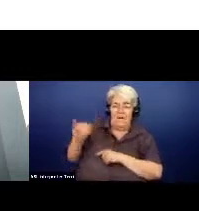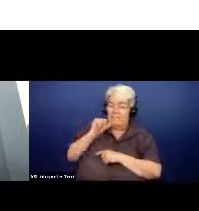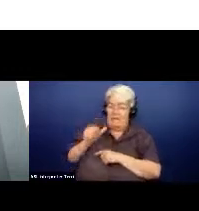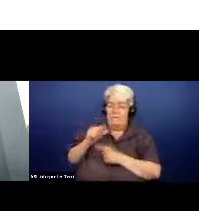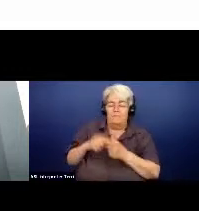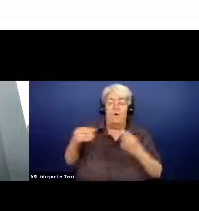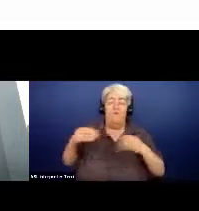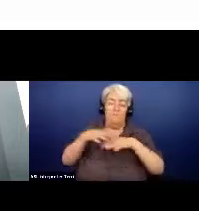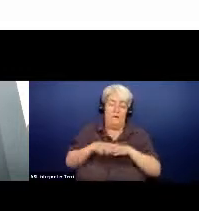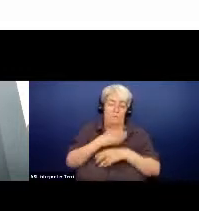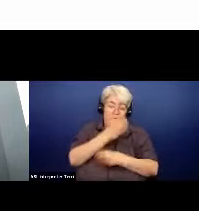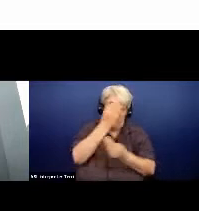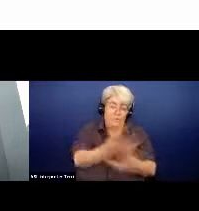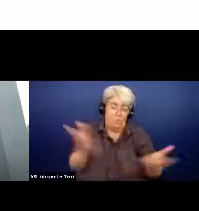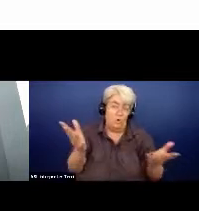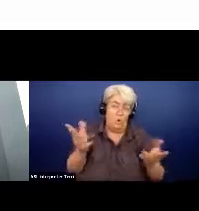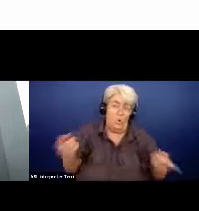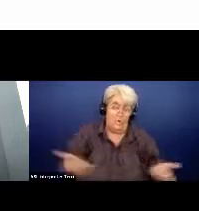you to know on the call we're a